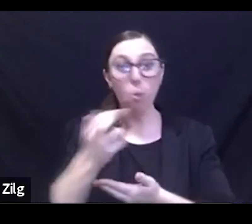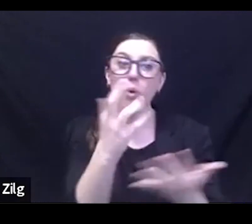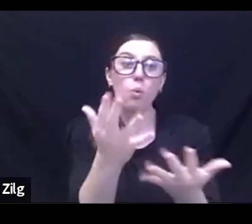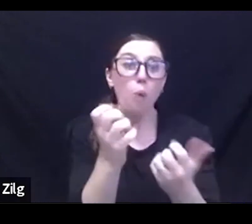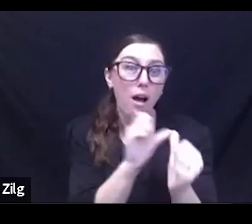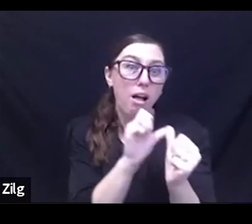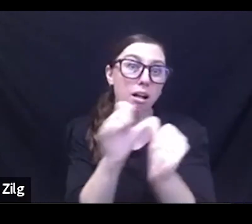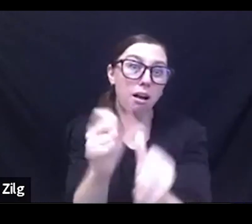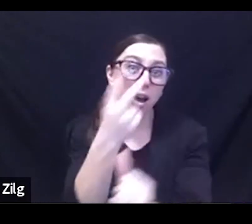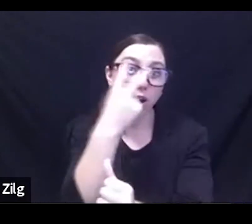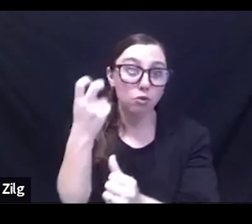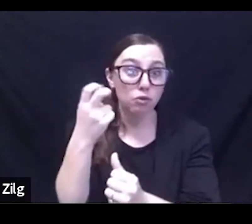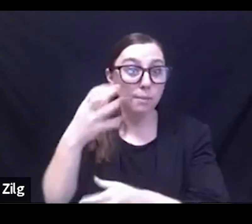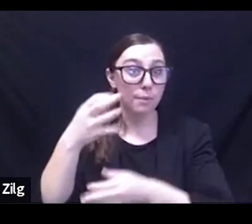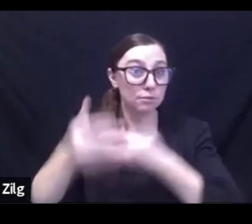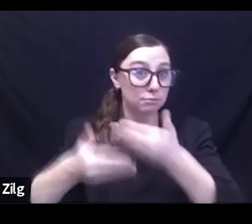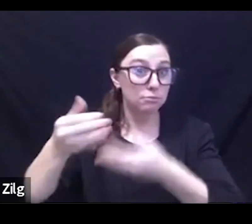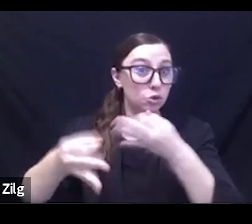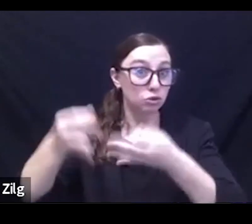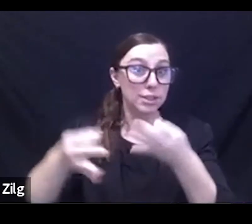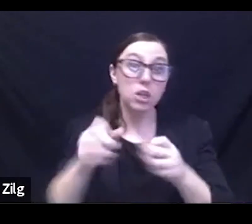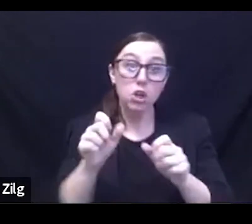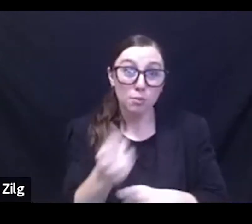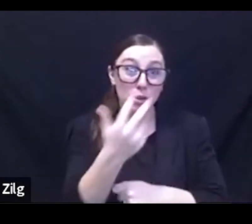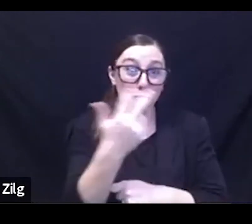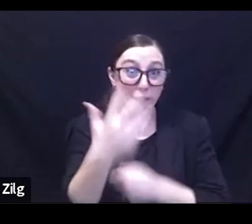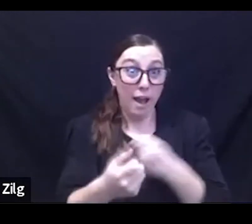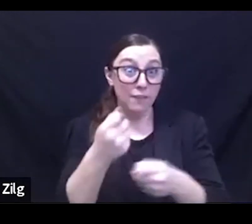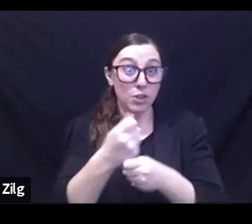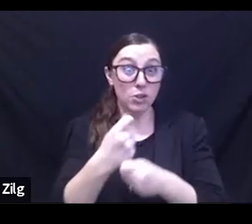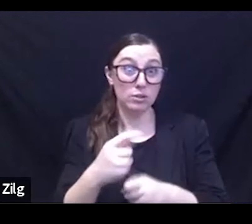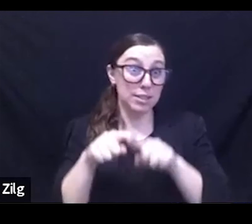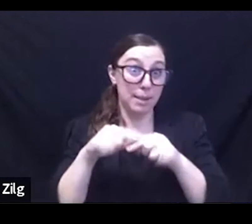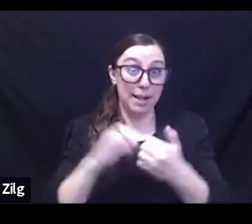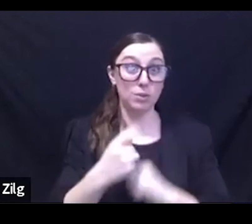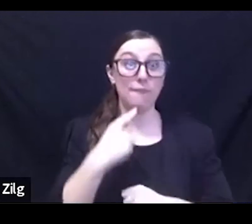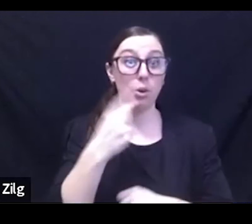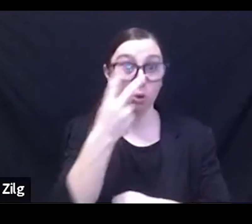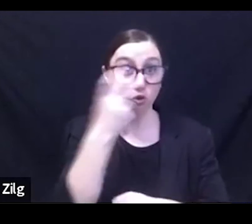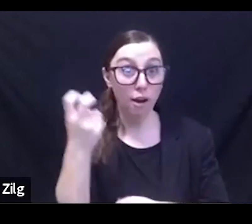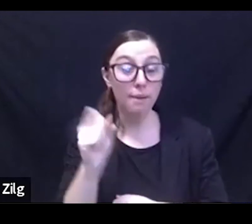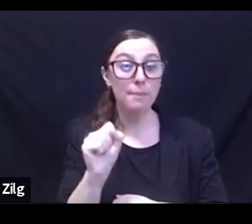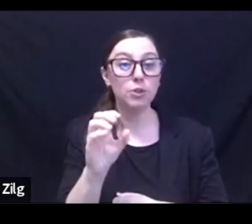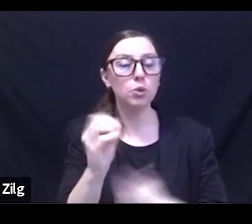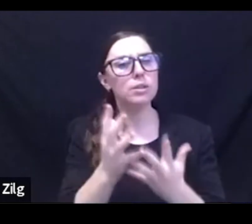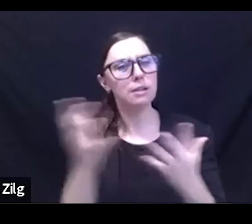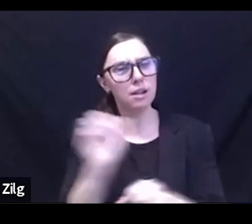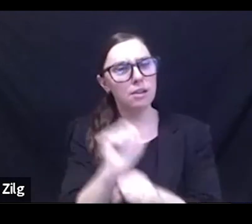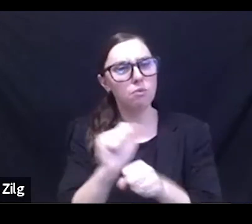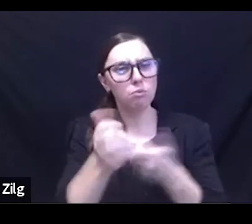which could take up to three to five years, depending on the severity of the crime. So it's a lot of working with people to make sure